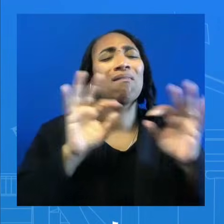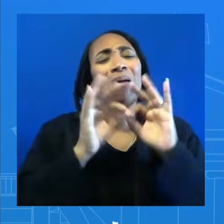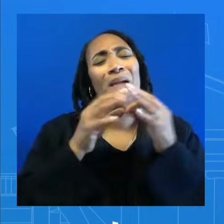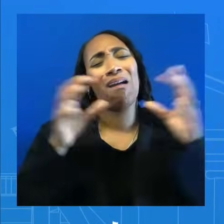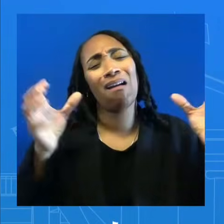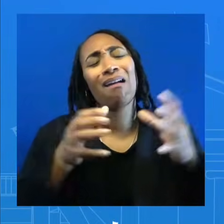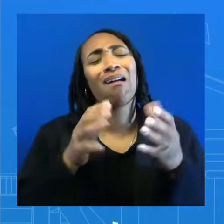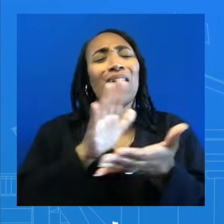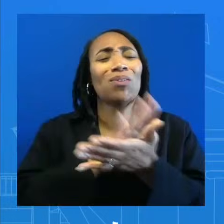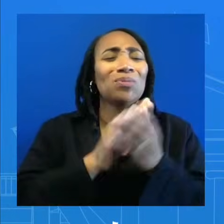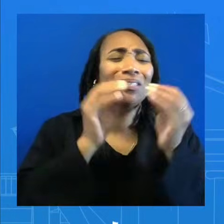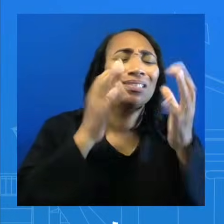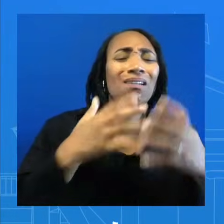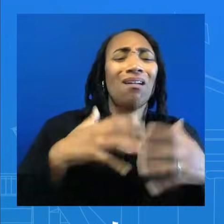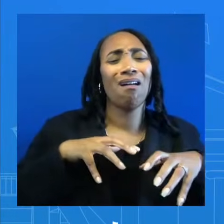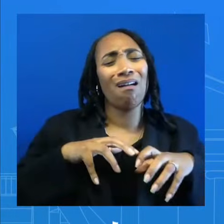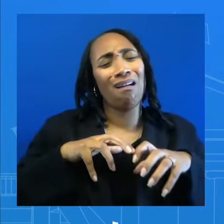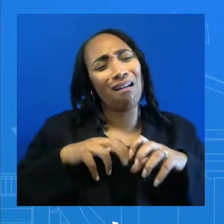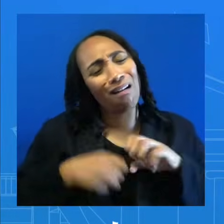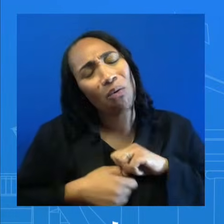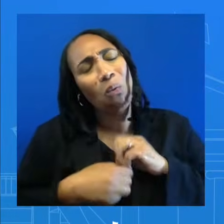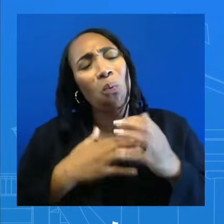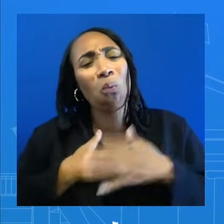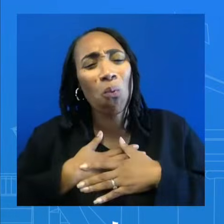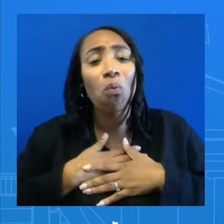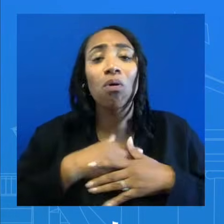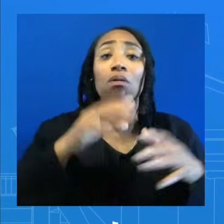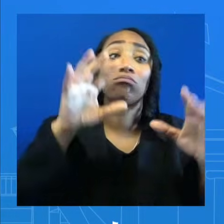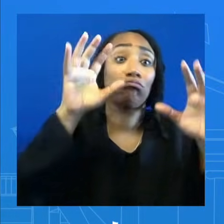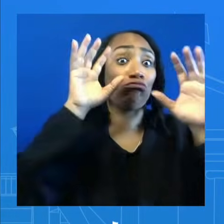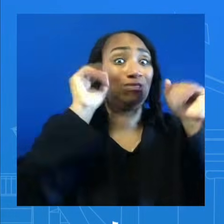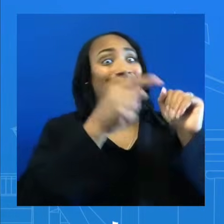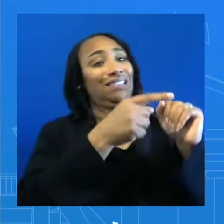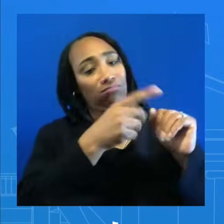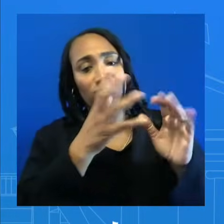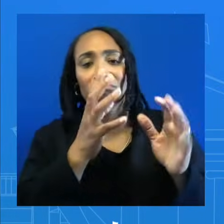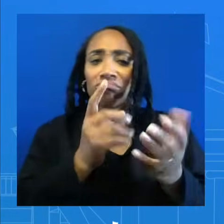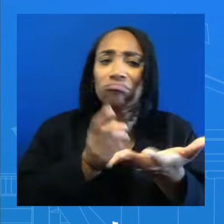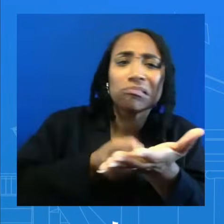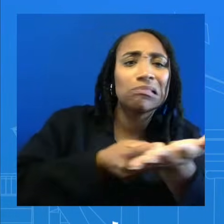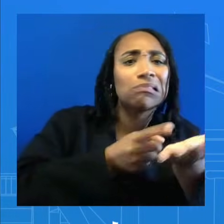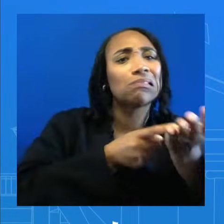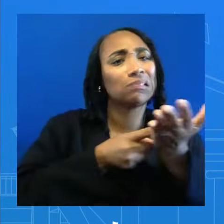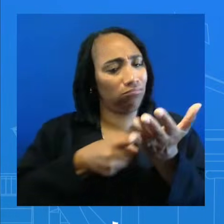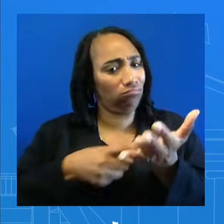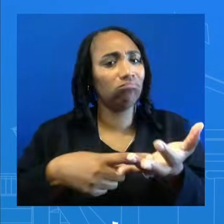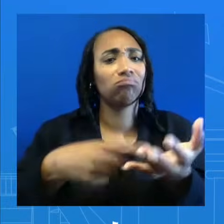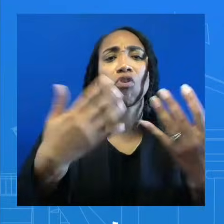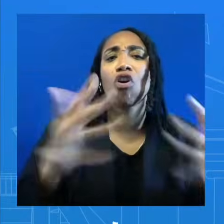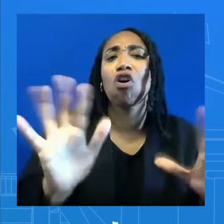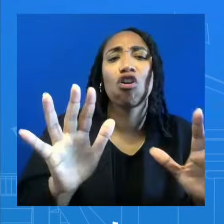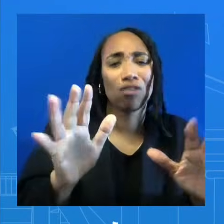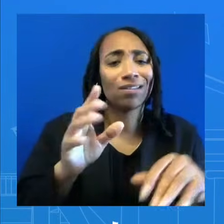This is a president that understands loss, understands what that means to a family, understands what that means to a community.